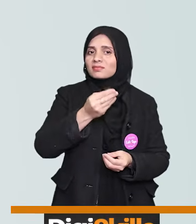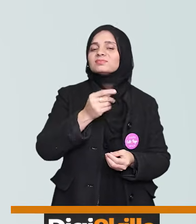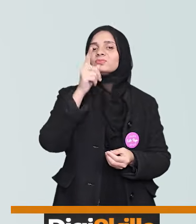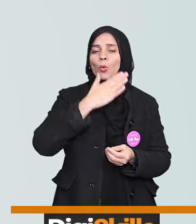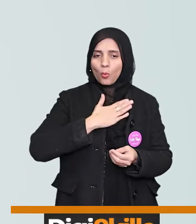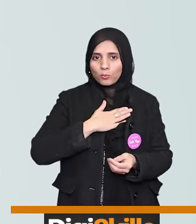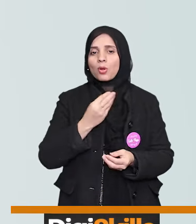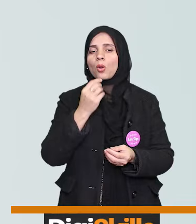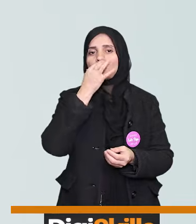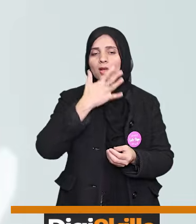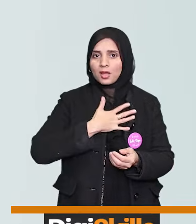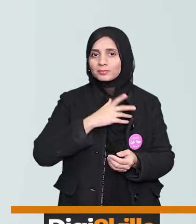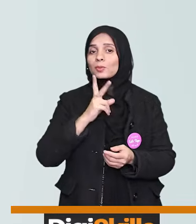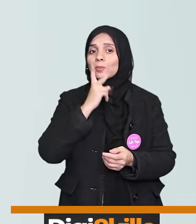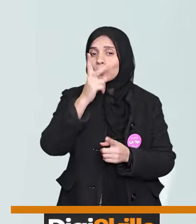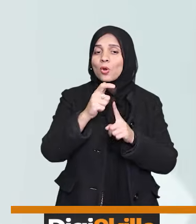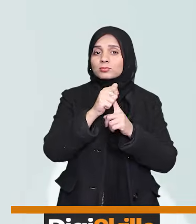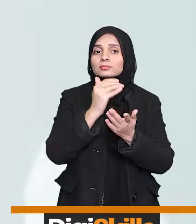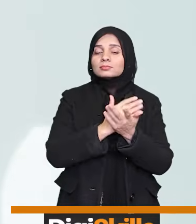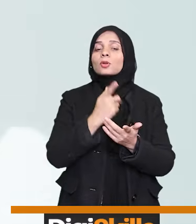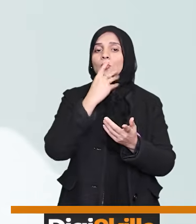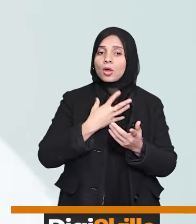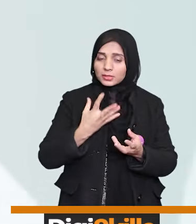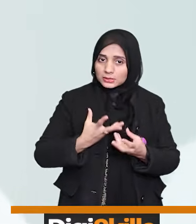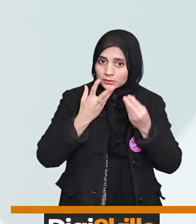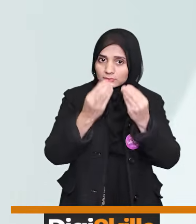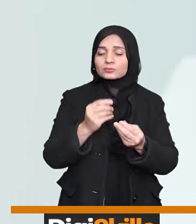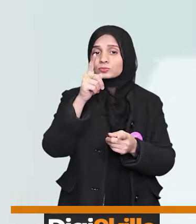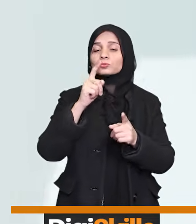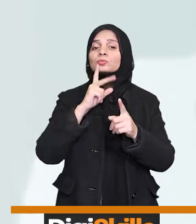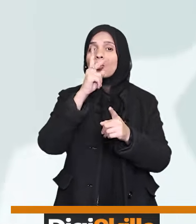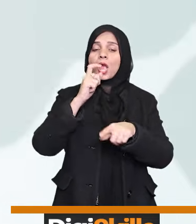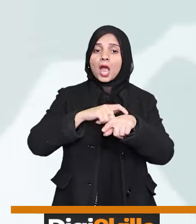you are accountable for employer’s business, you are accountable for the deadlines you miss,